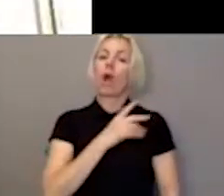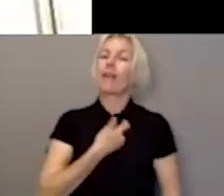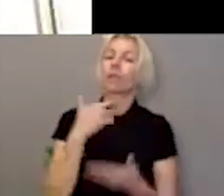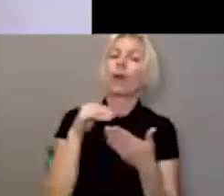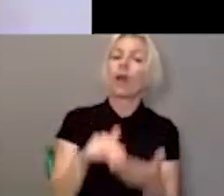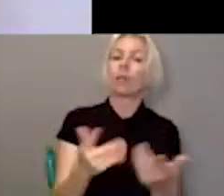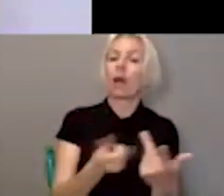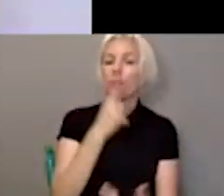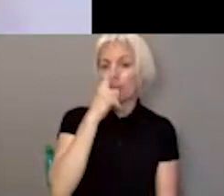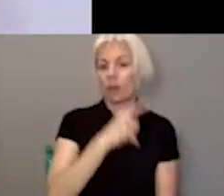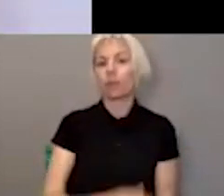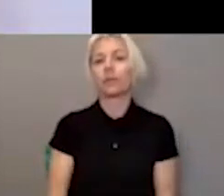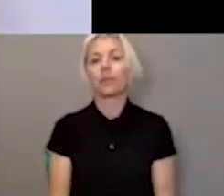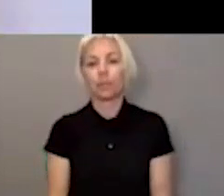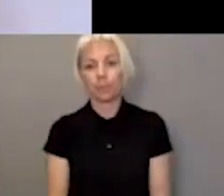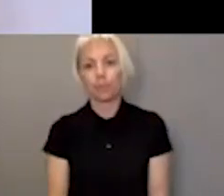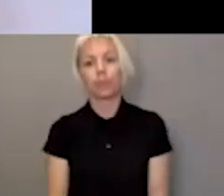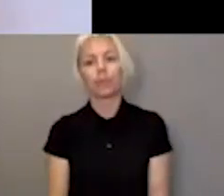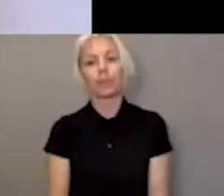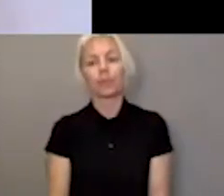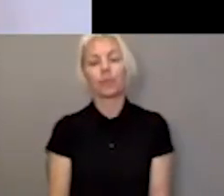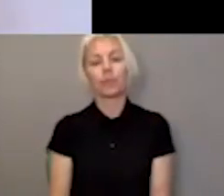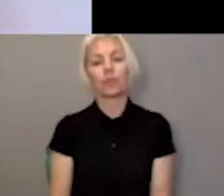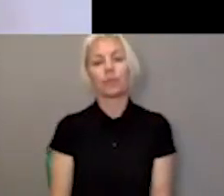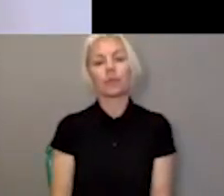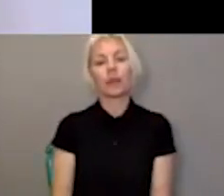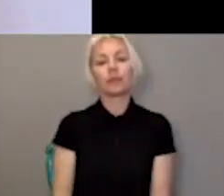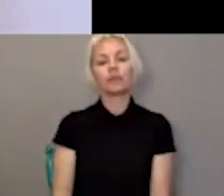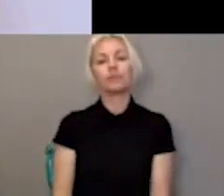Nas, a quick final thought from you on that? NAS CAMPANELLA: